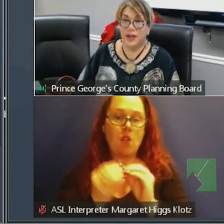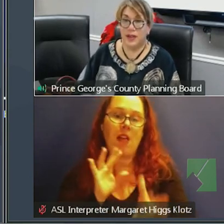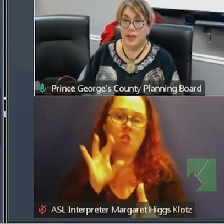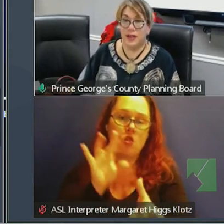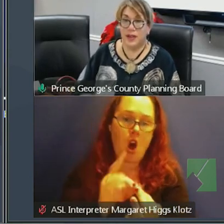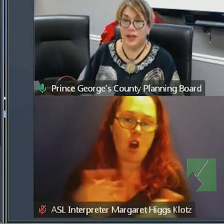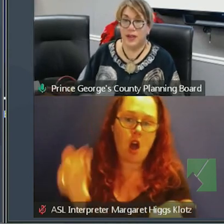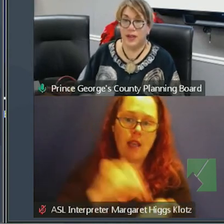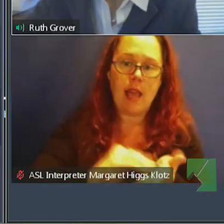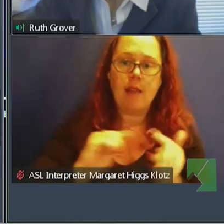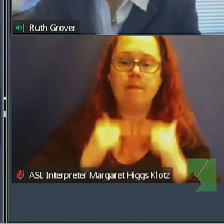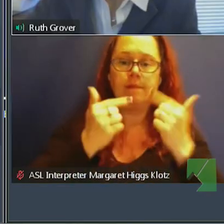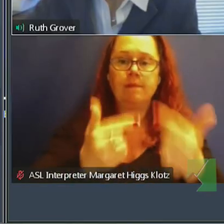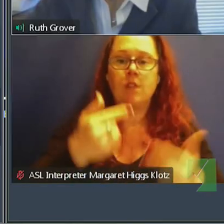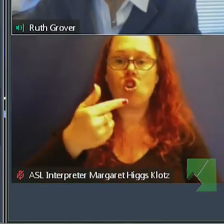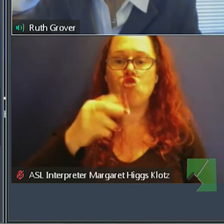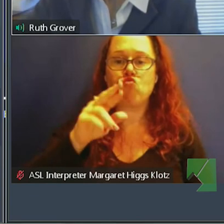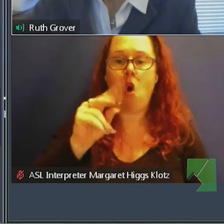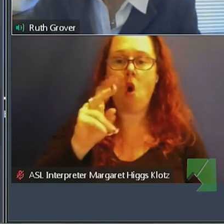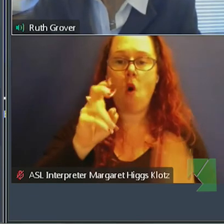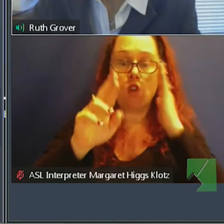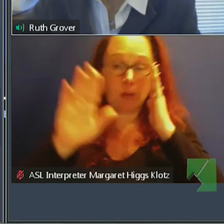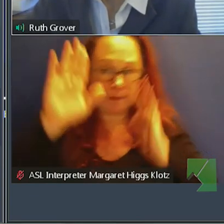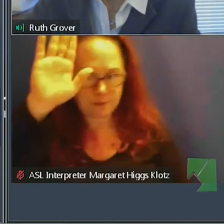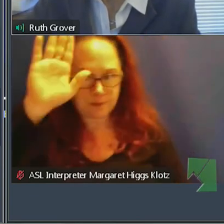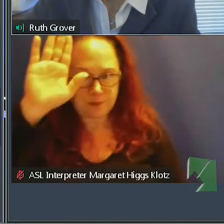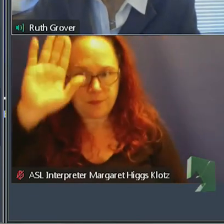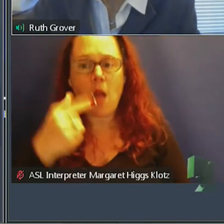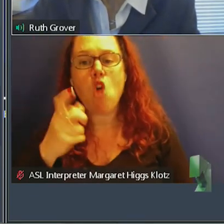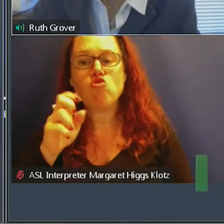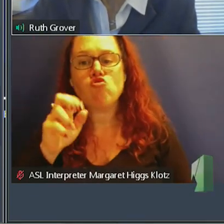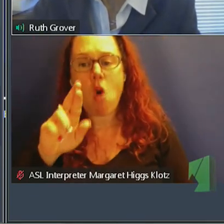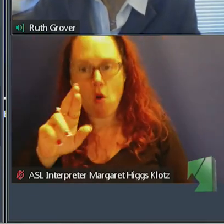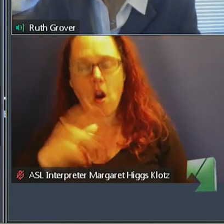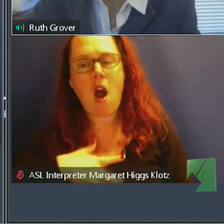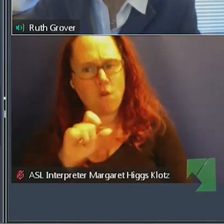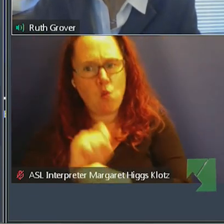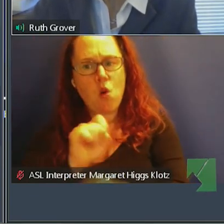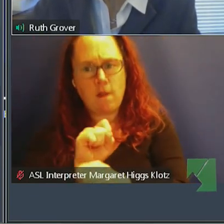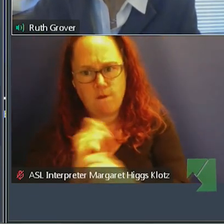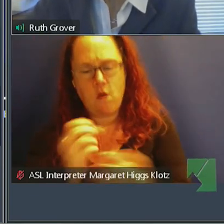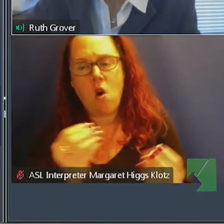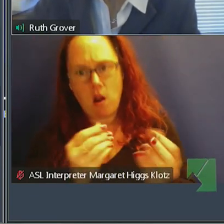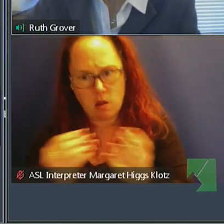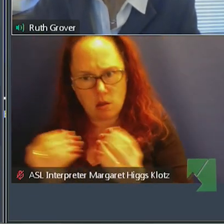Hi I'm Ruth Gober. I've worked as a land planner for many years in a variety of public and private positions,